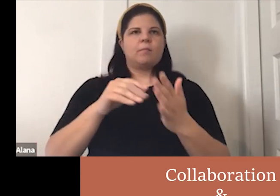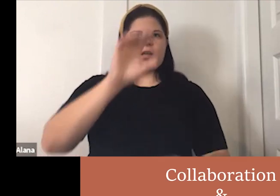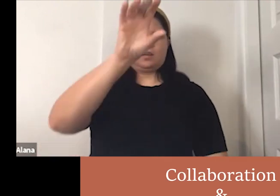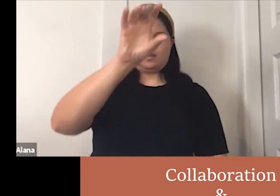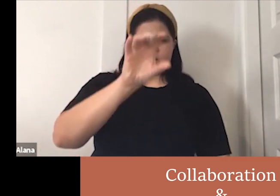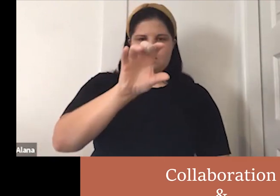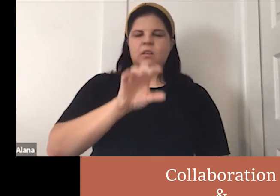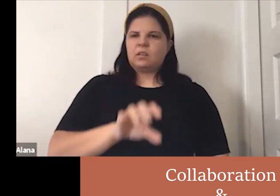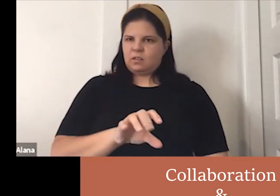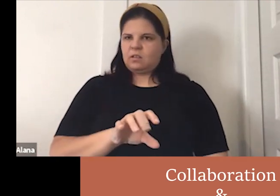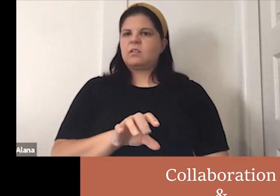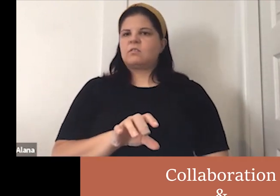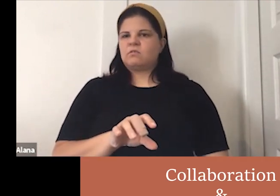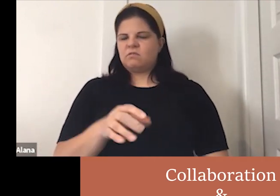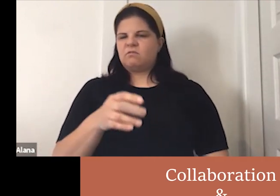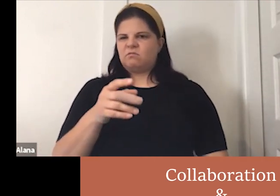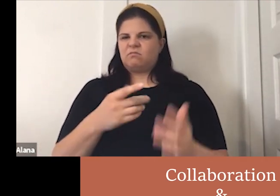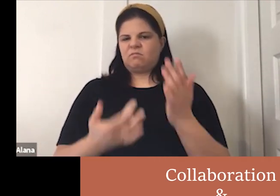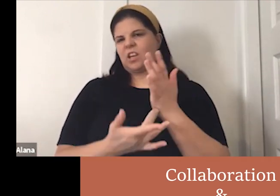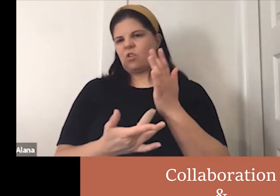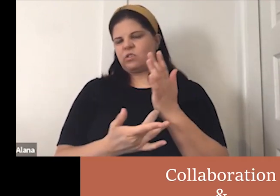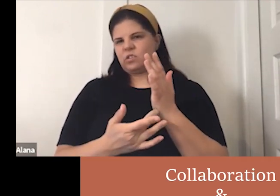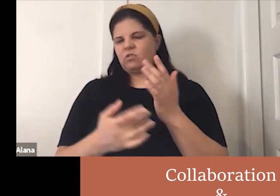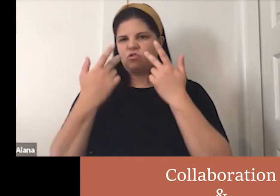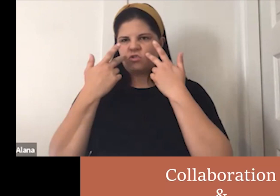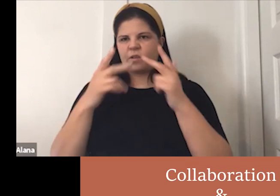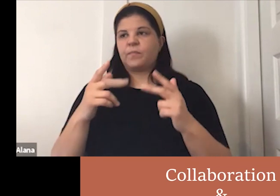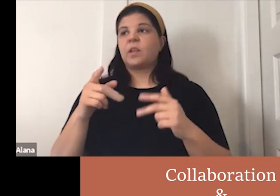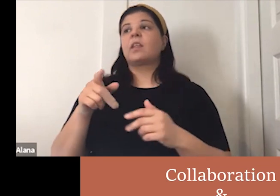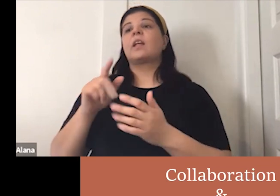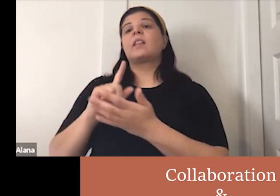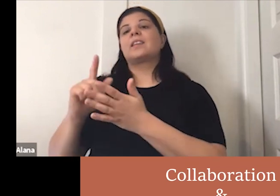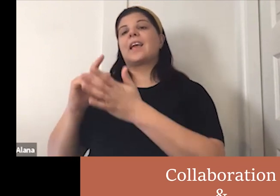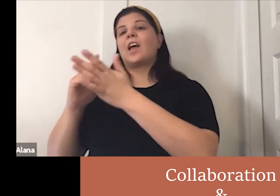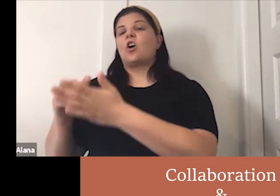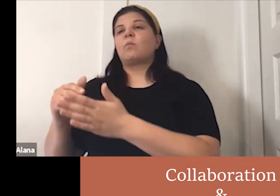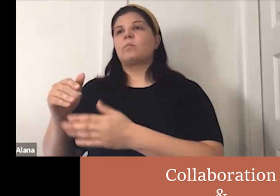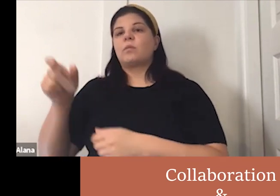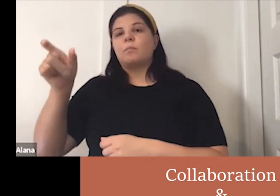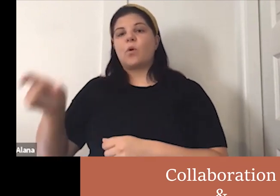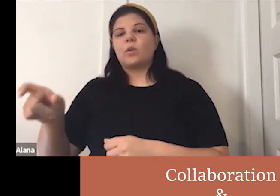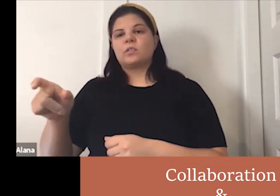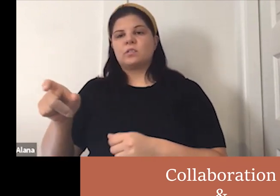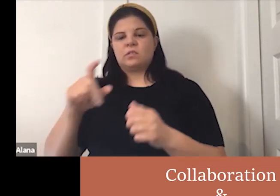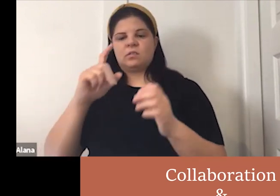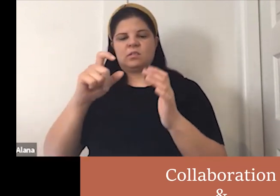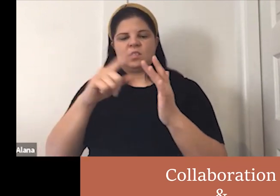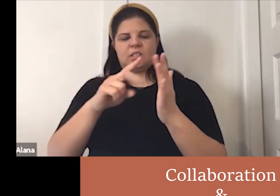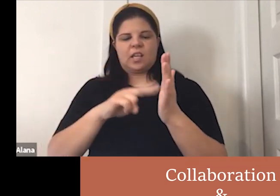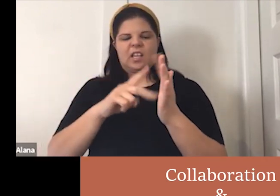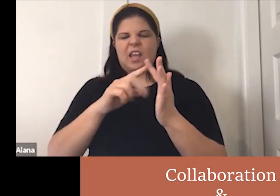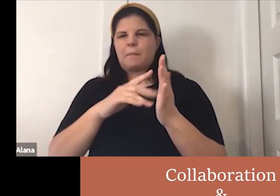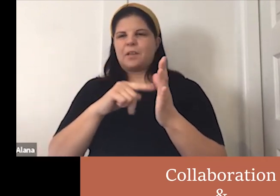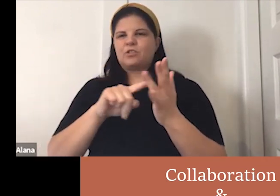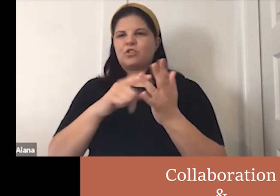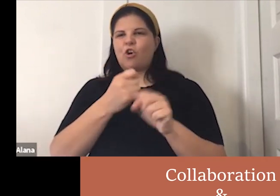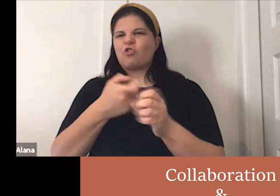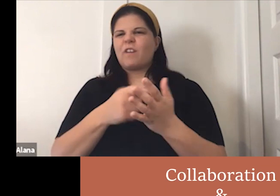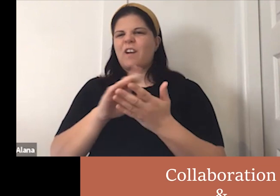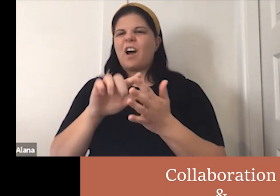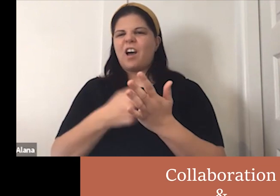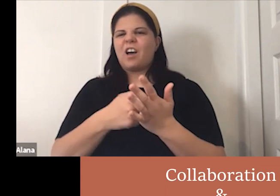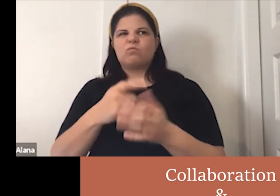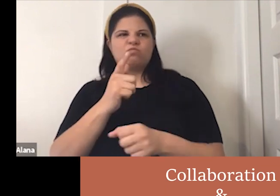would help the cinematographer in capturing the essence of the story.